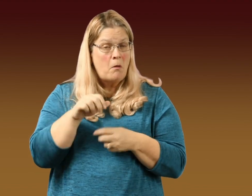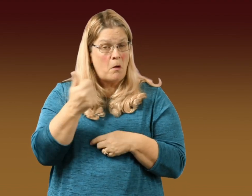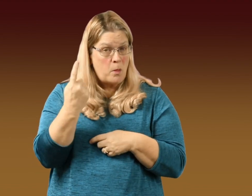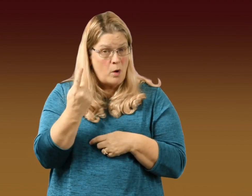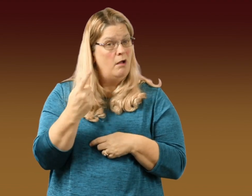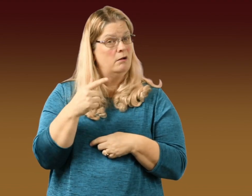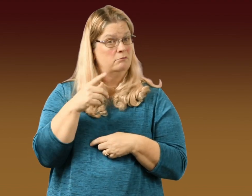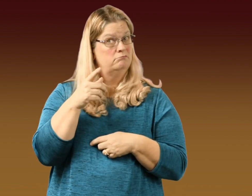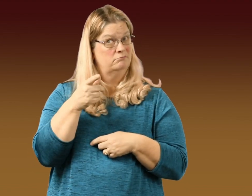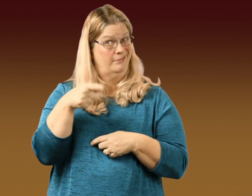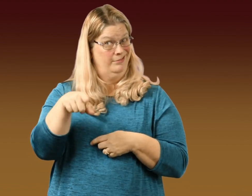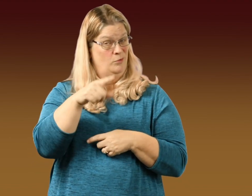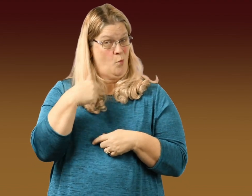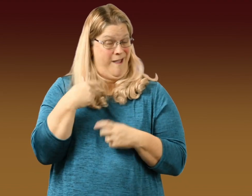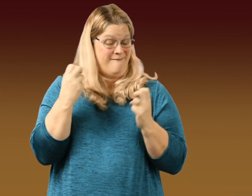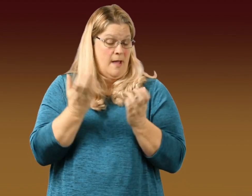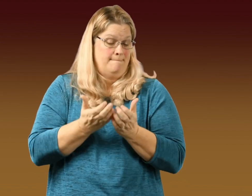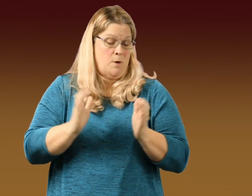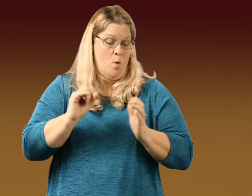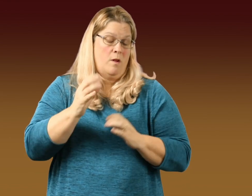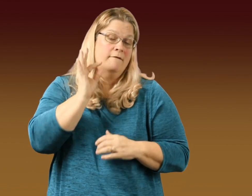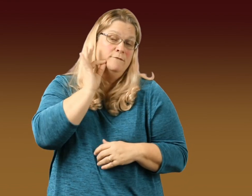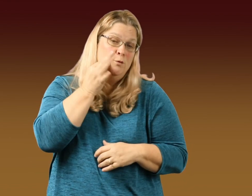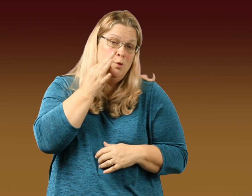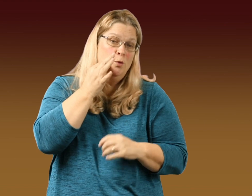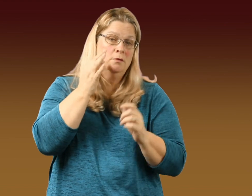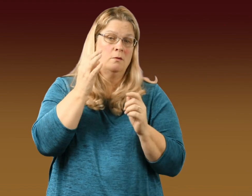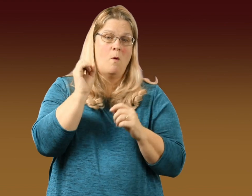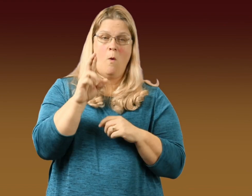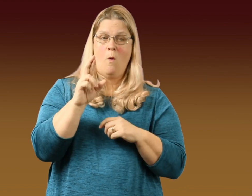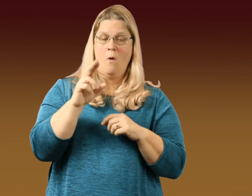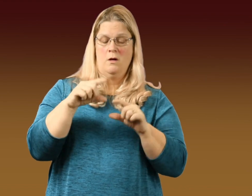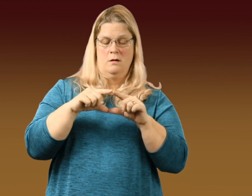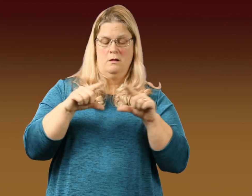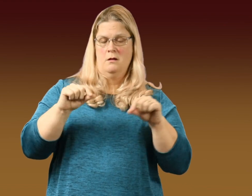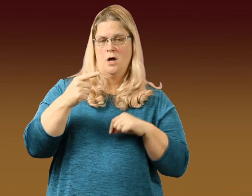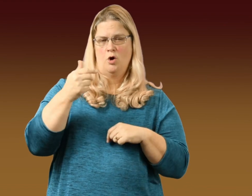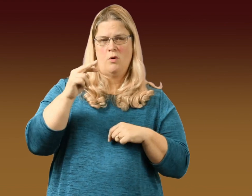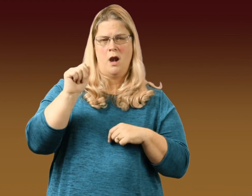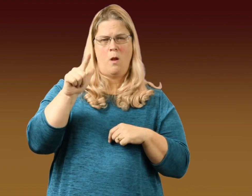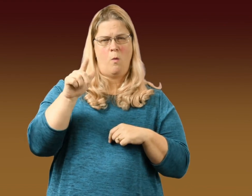Another thing you can do is even having a bowl of fruit,